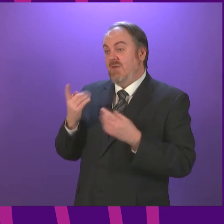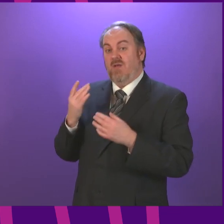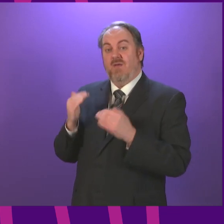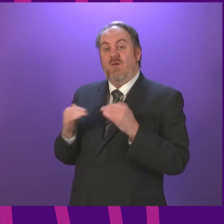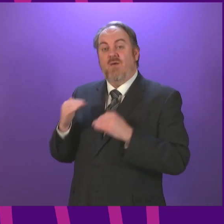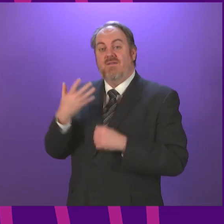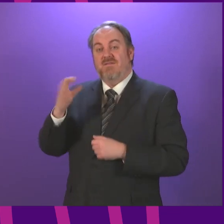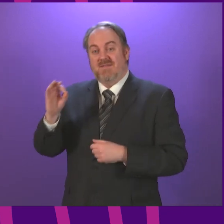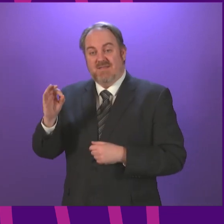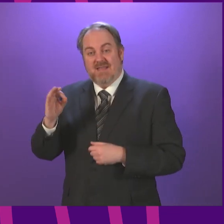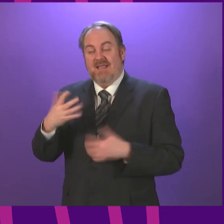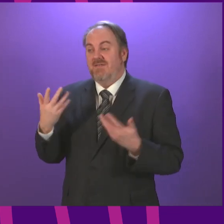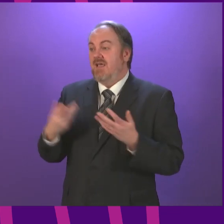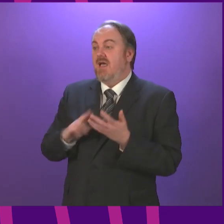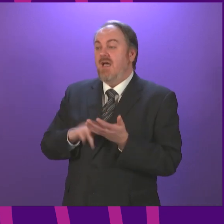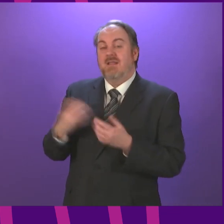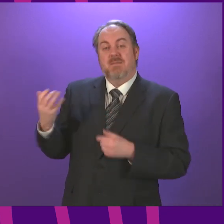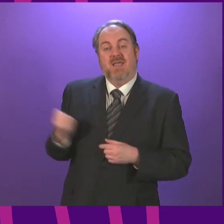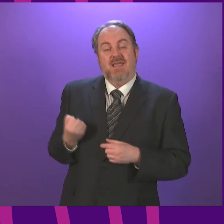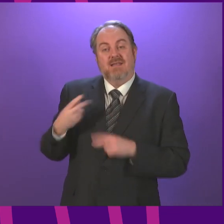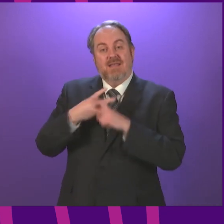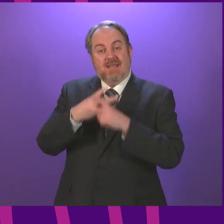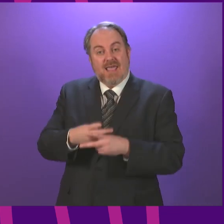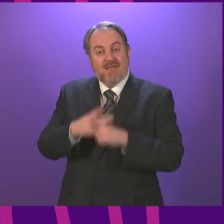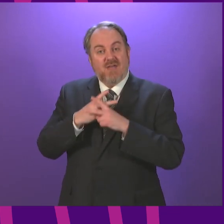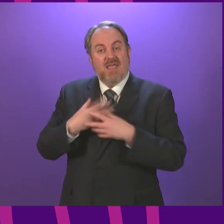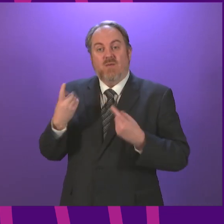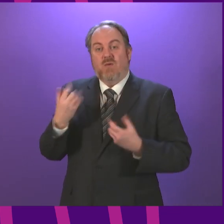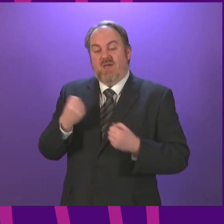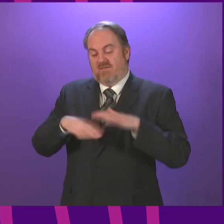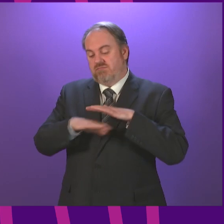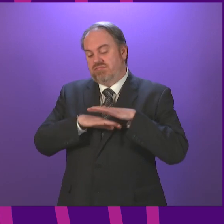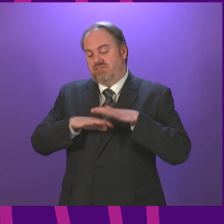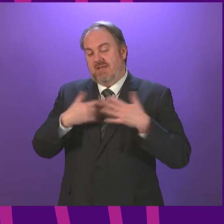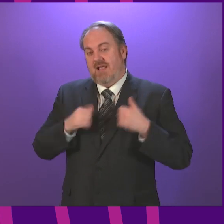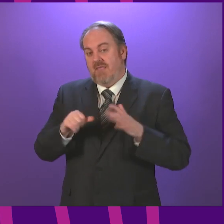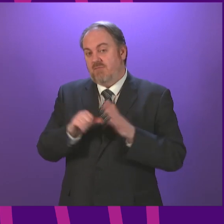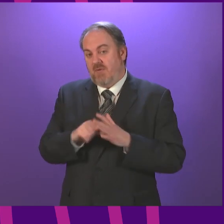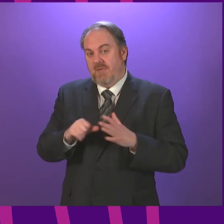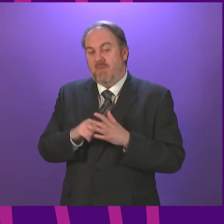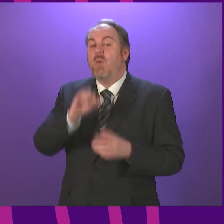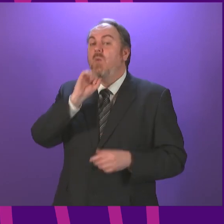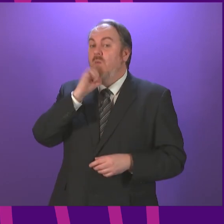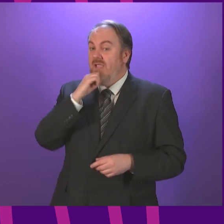unpaid carer and every adult with an underlying health condition will have had the first dose